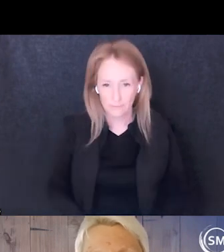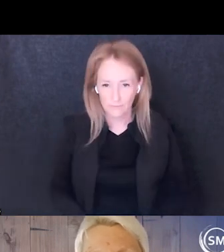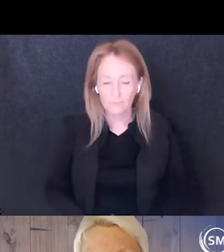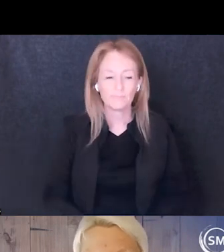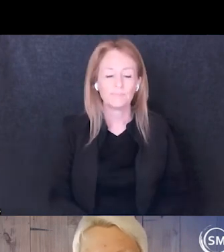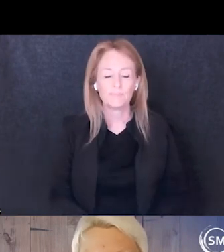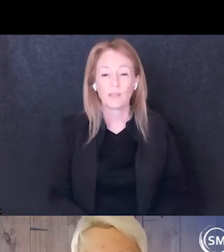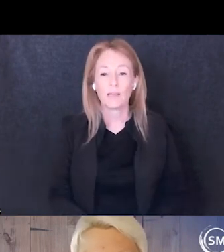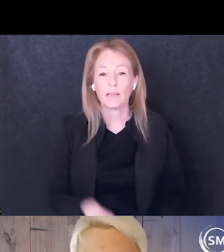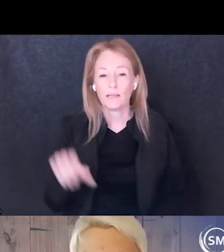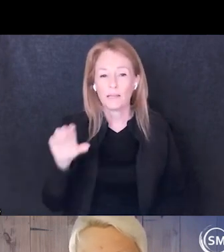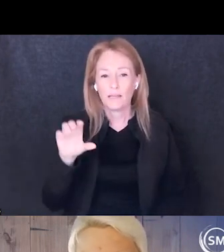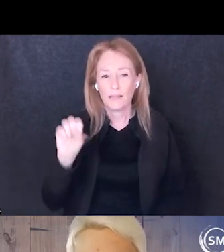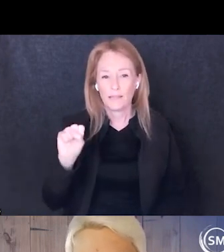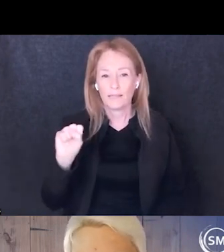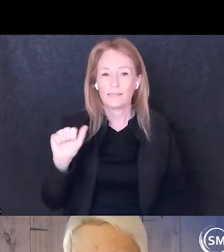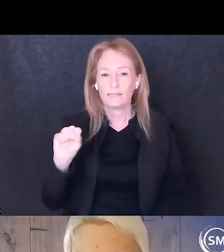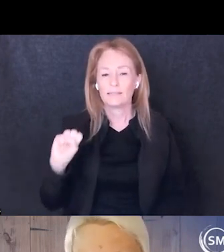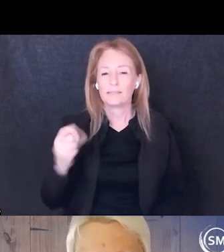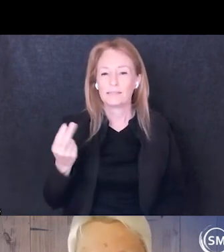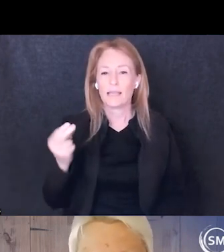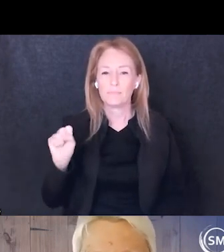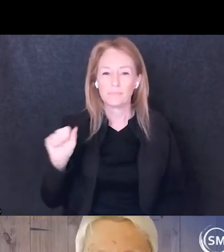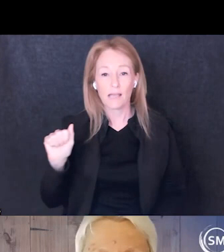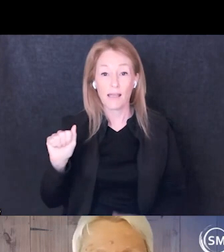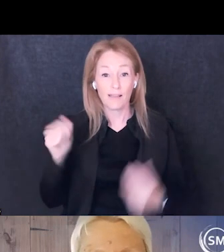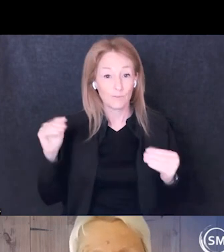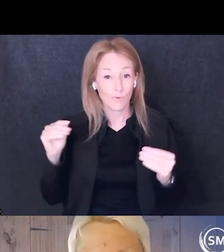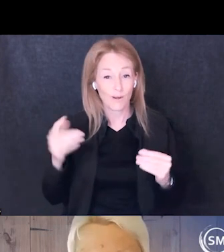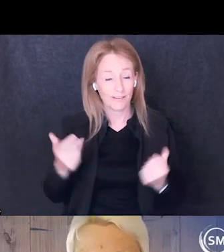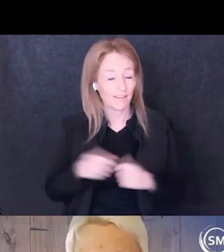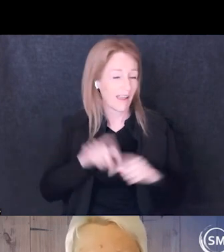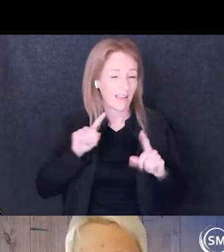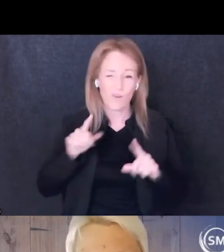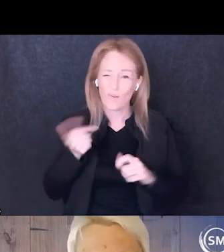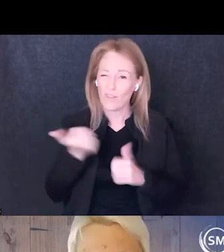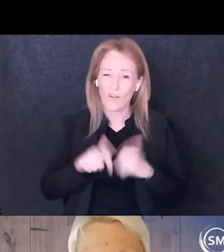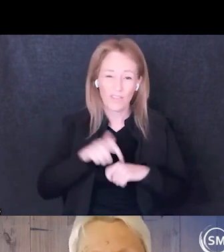THE SAMHSA STORE. I LOVE IT. I GO SHOPPING THERE ALL OF THE TIME. THERE IS POSTERs. THERE IS MAGNETS.